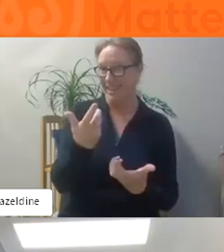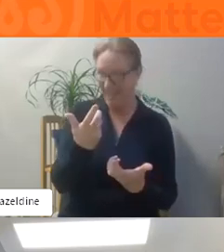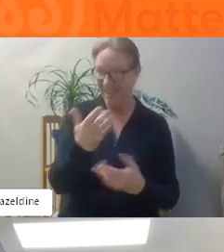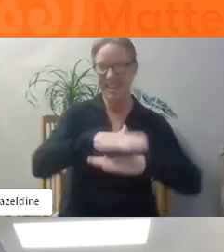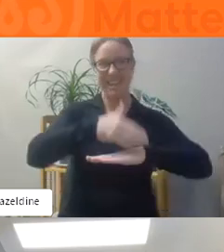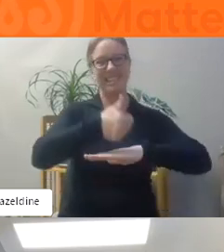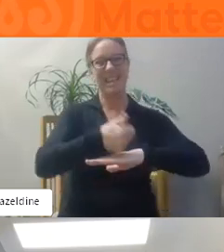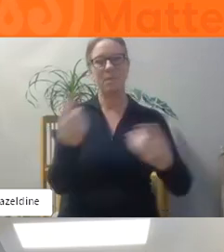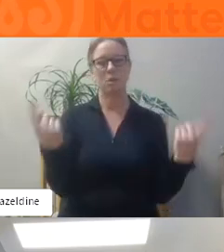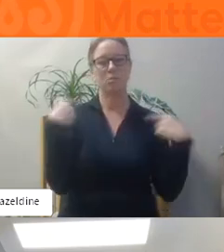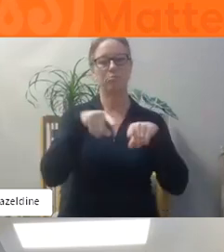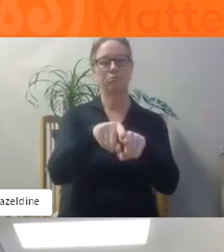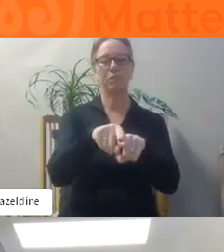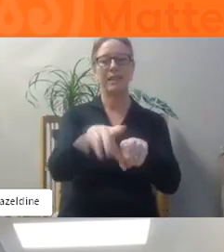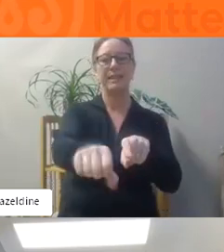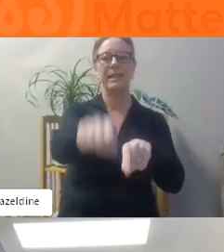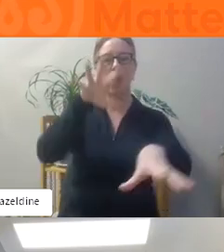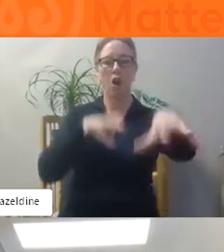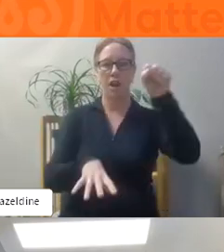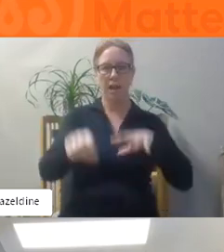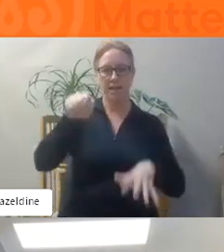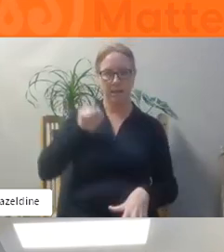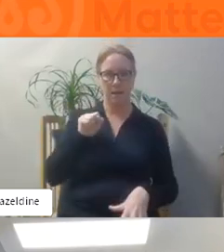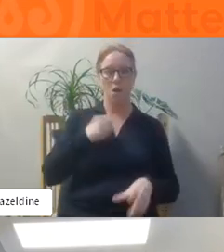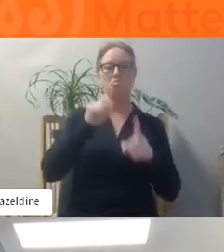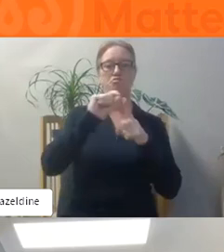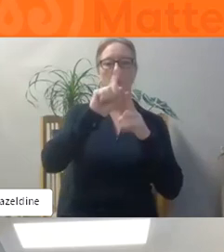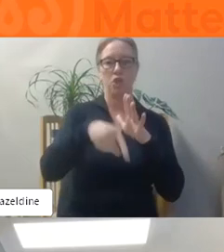with the decolonising projects that were going on in our university,